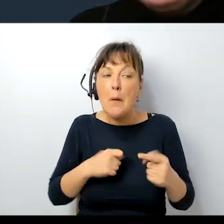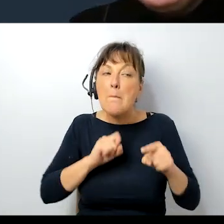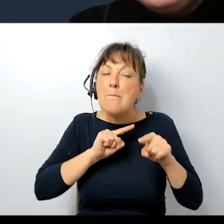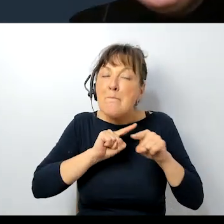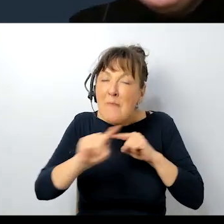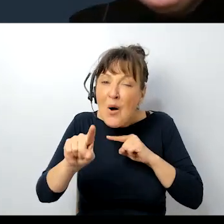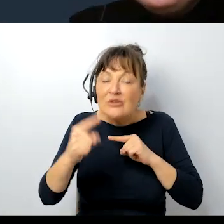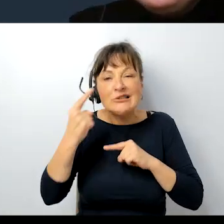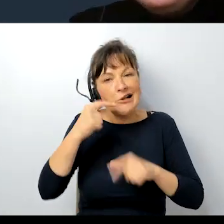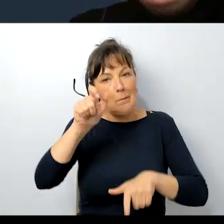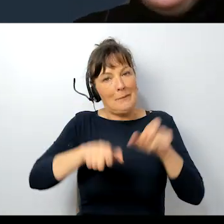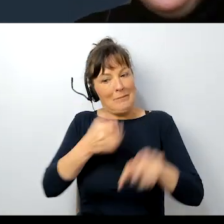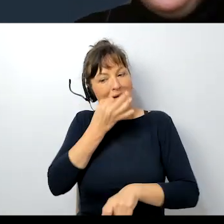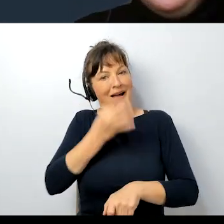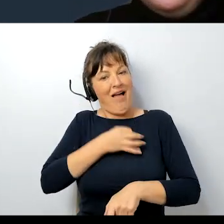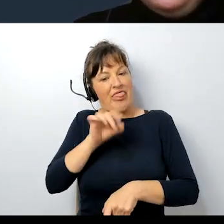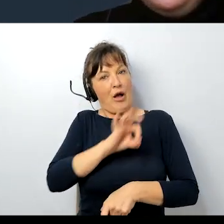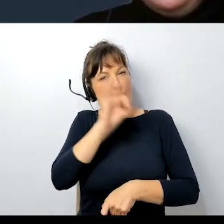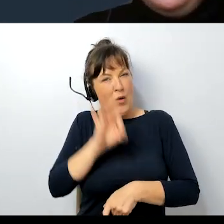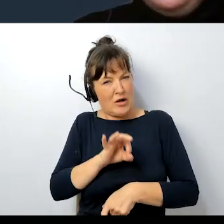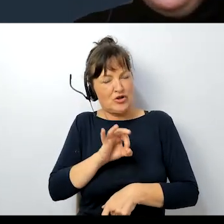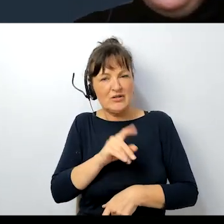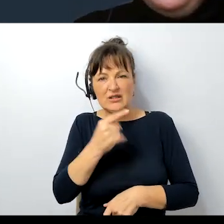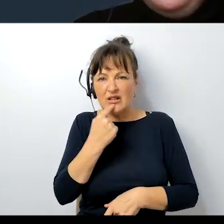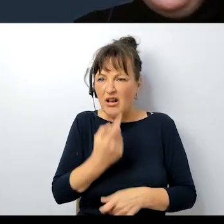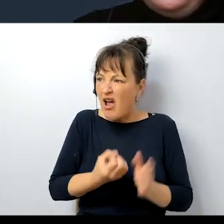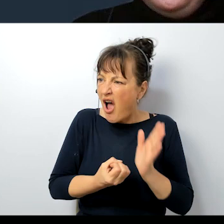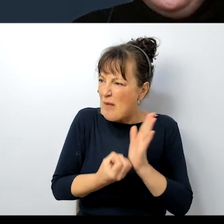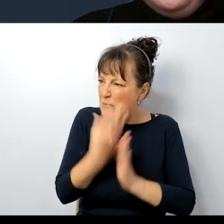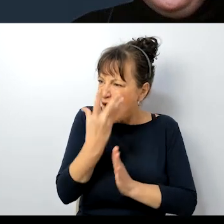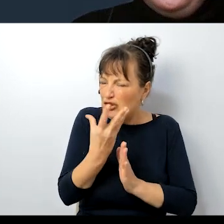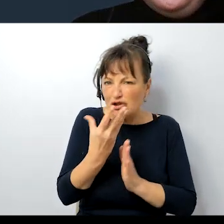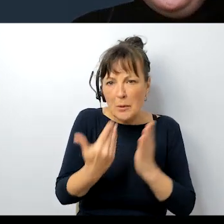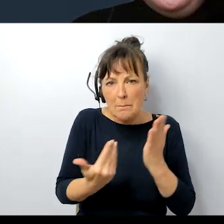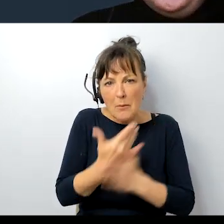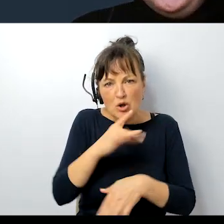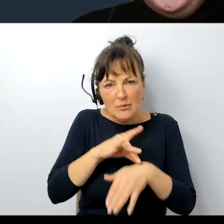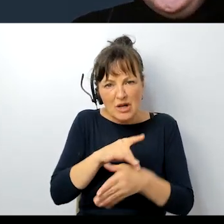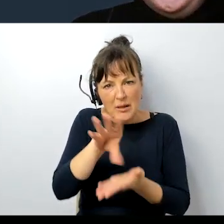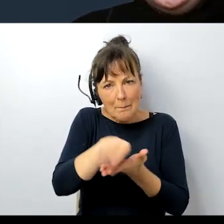and it's probably, I'm going to guess, majority of the young people that ask this question,